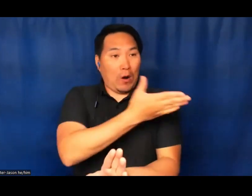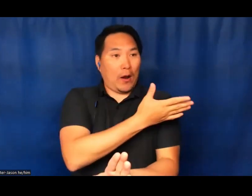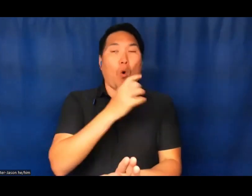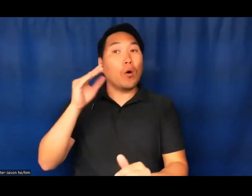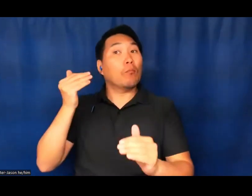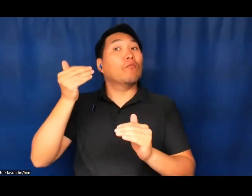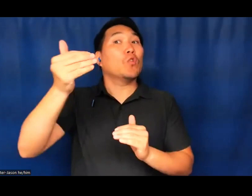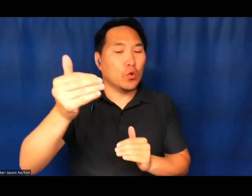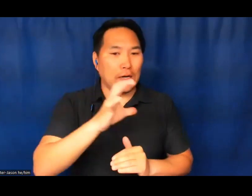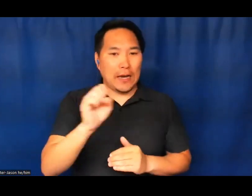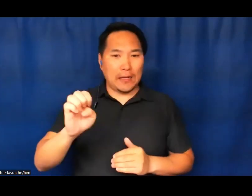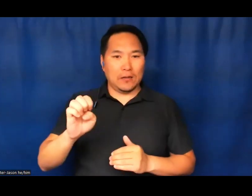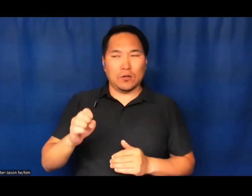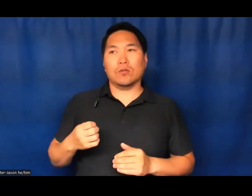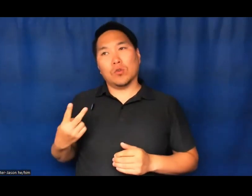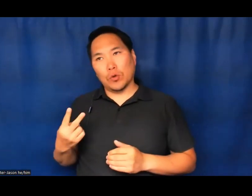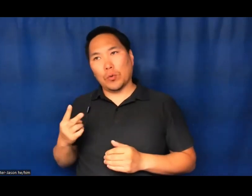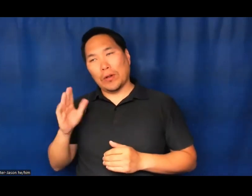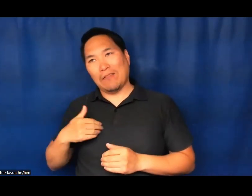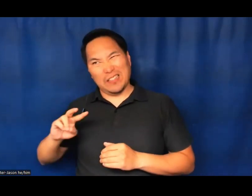Two of them will take on a secondary case as well.